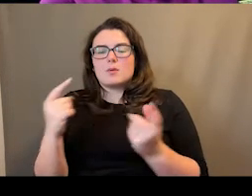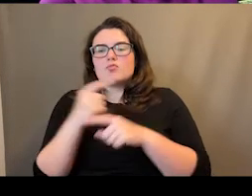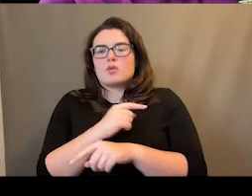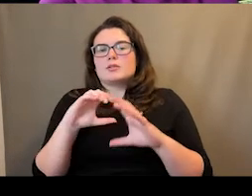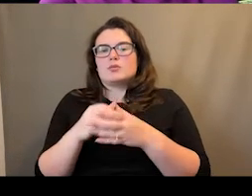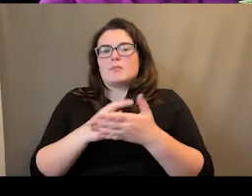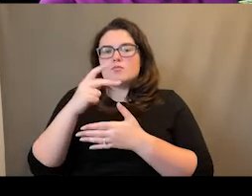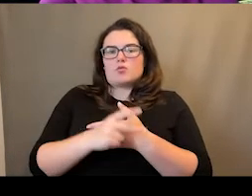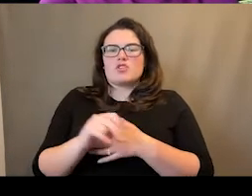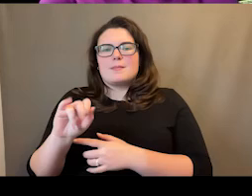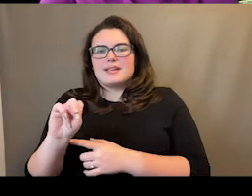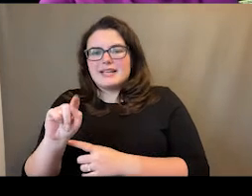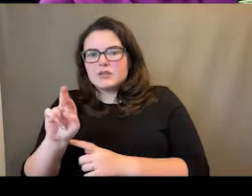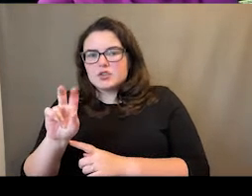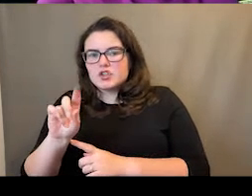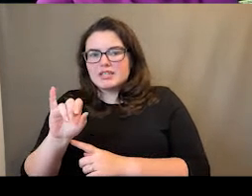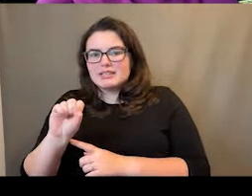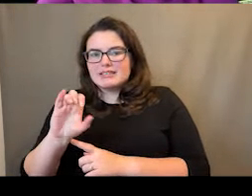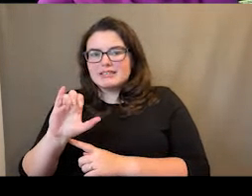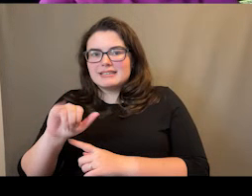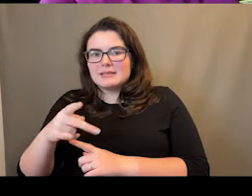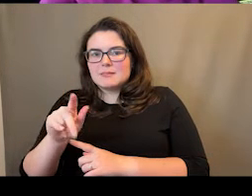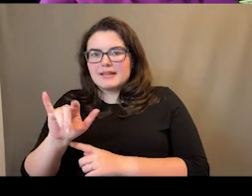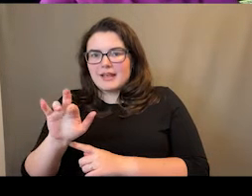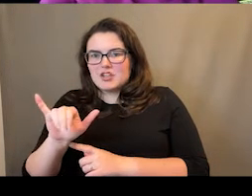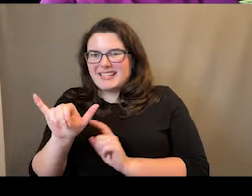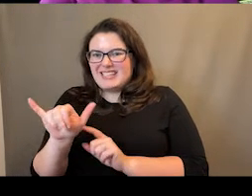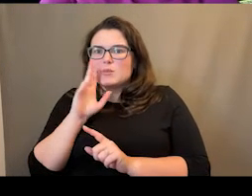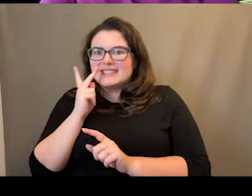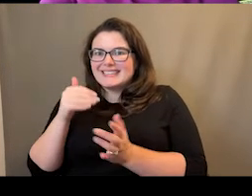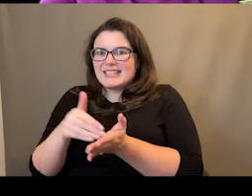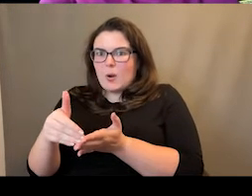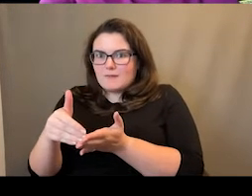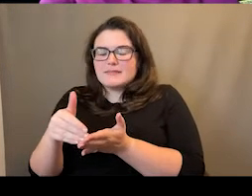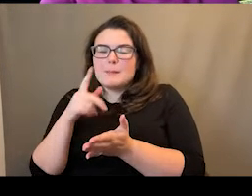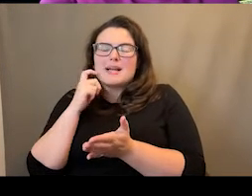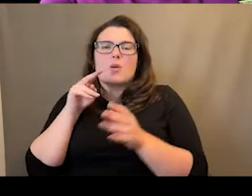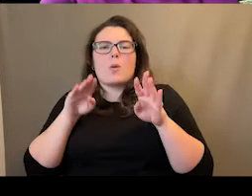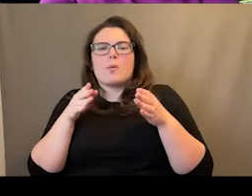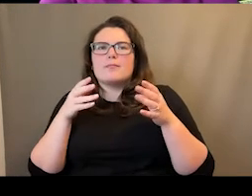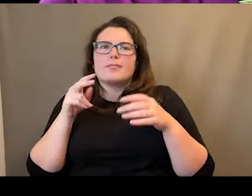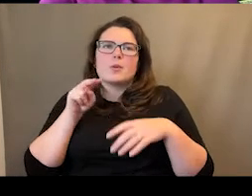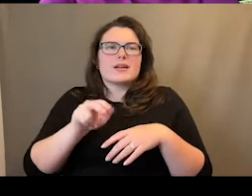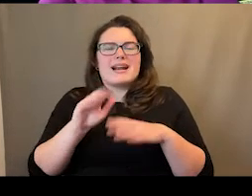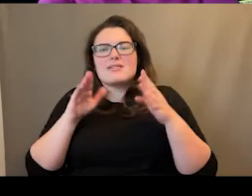just makes sense because, you're looking at the focus of a variety of programs and directorates at the NSF and